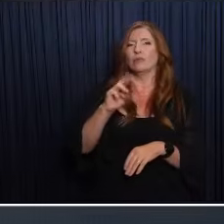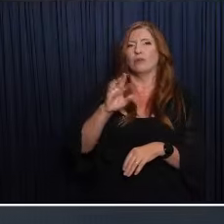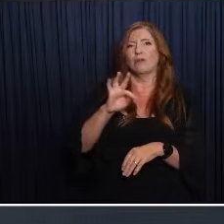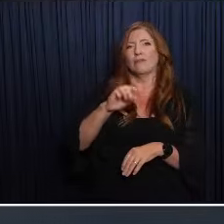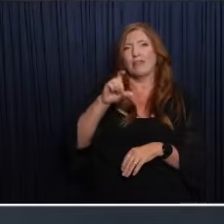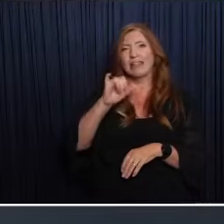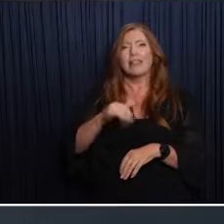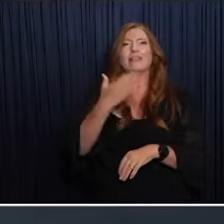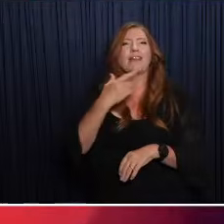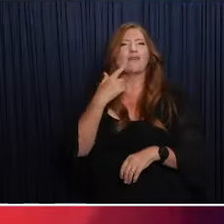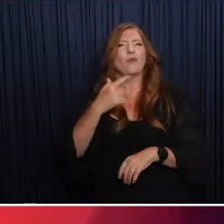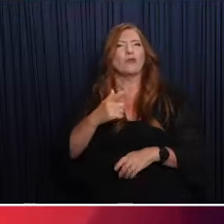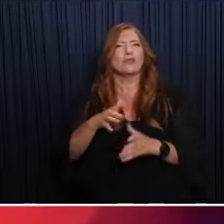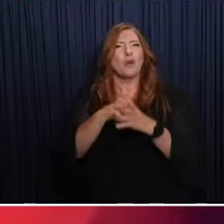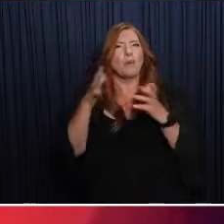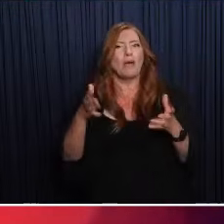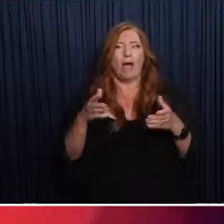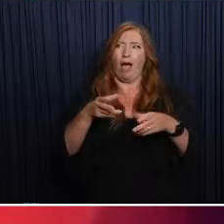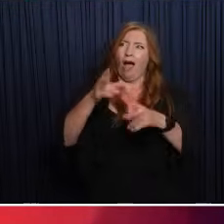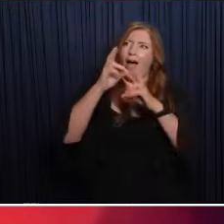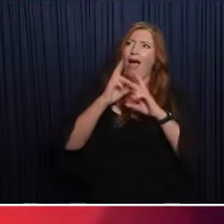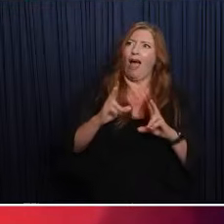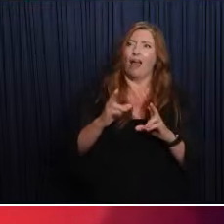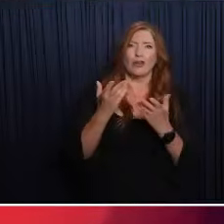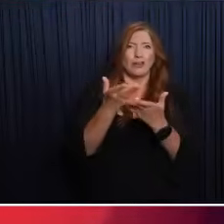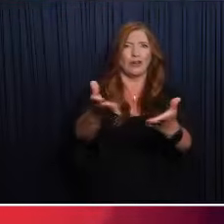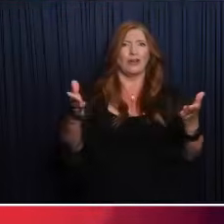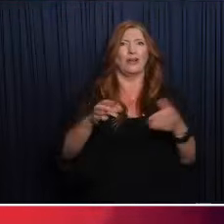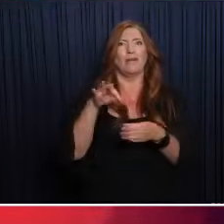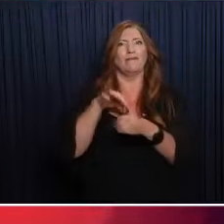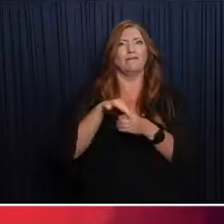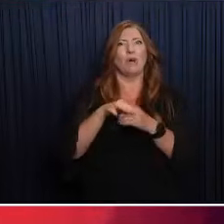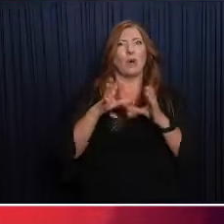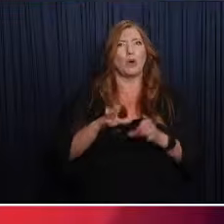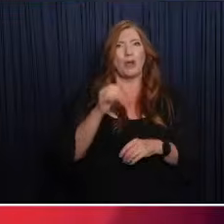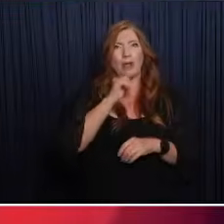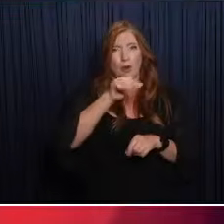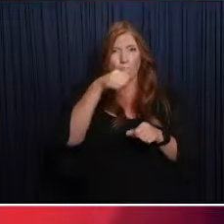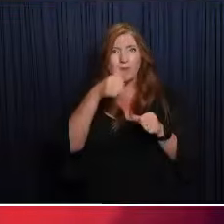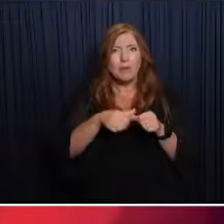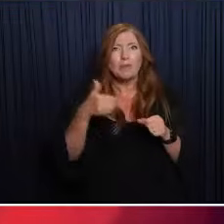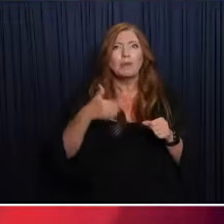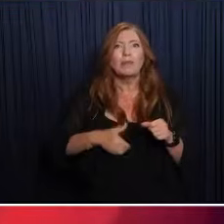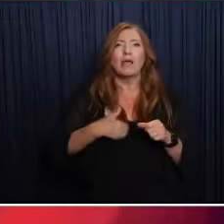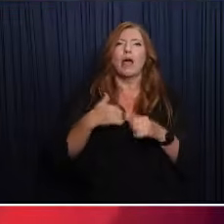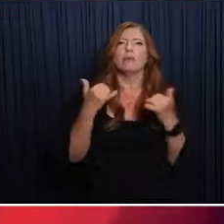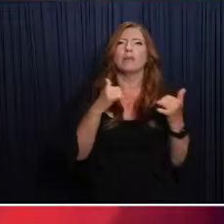KNOWING I DIDN'T DO ALL FOR YOUR CHILDREN AND MINE. MR. FEELY.